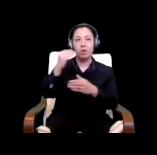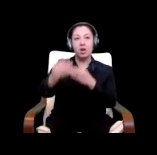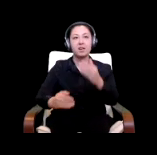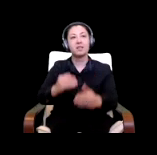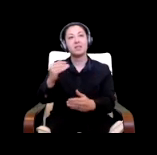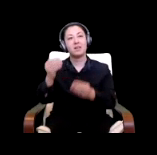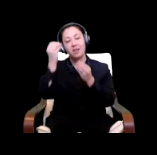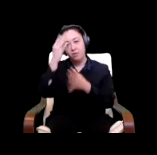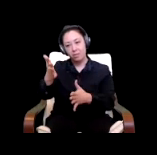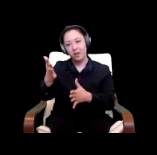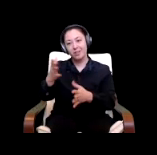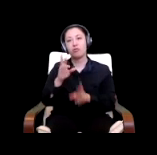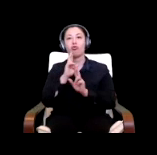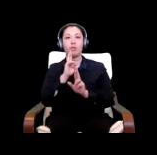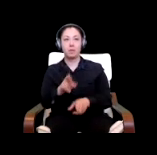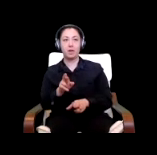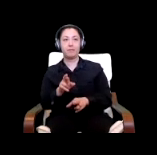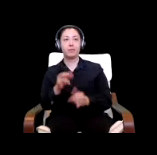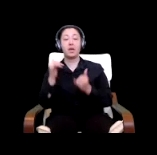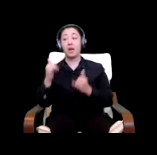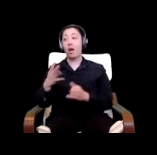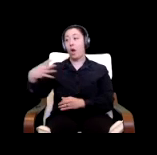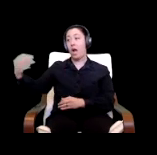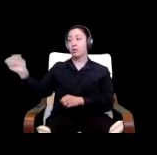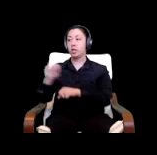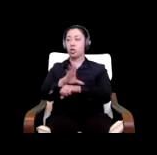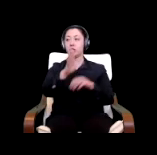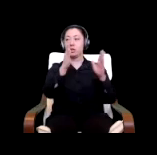Consulting professionals might include a consulting psychologist and state Deafblind project employees.